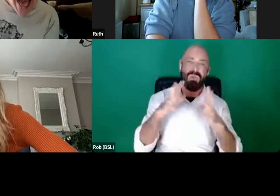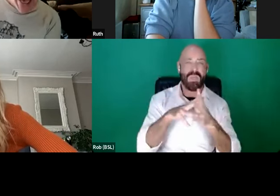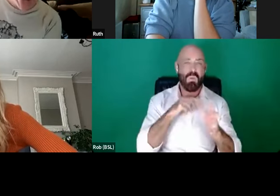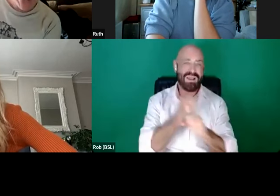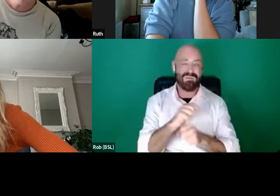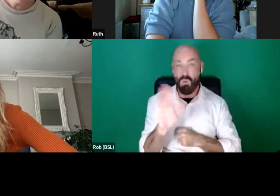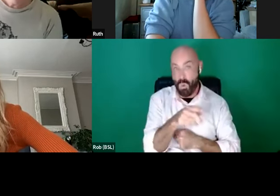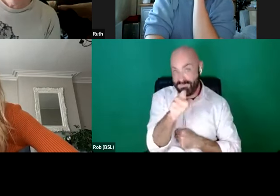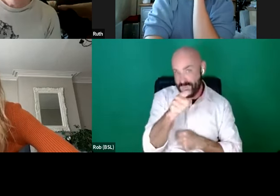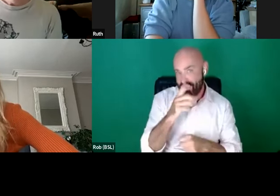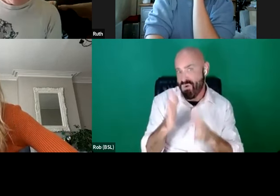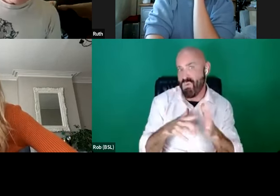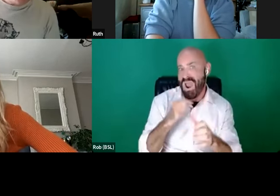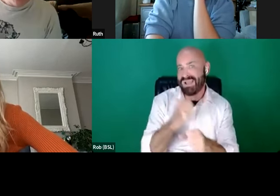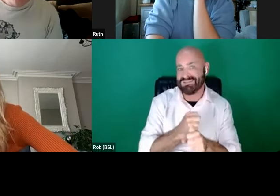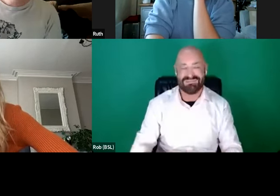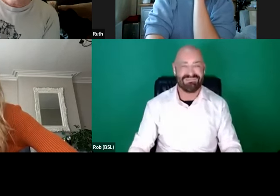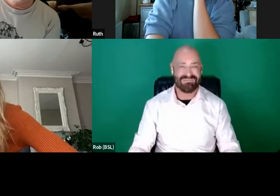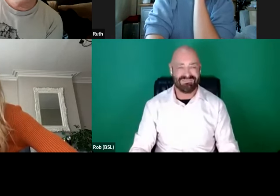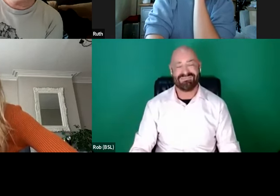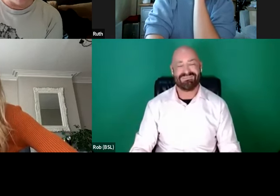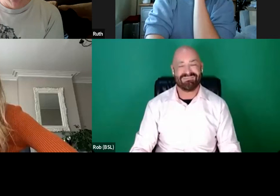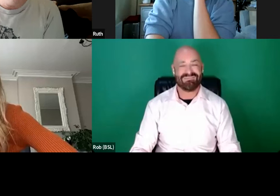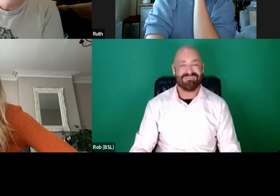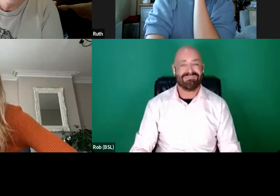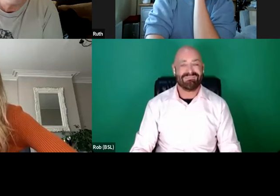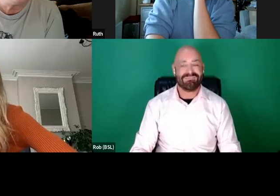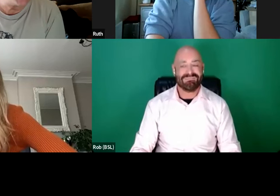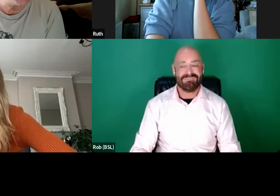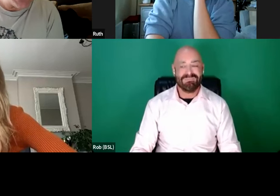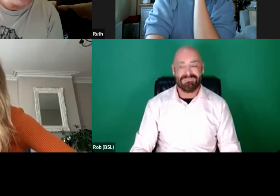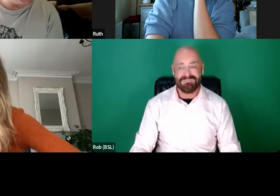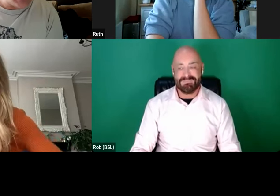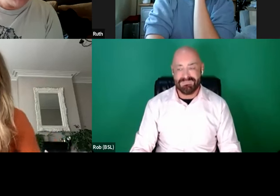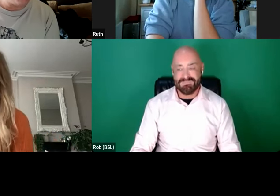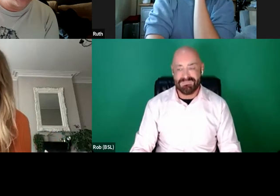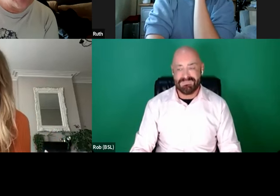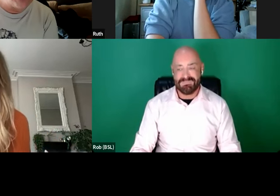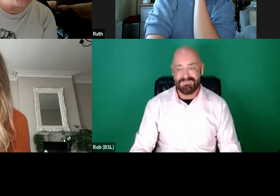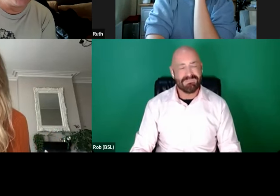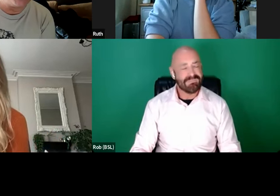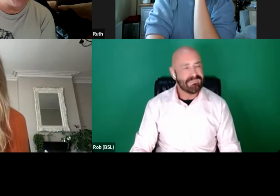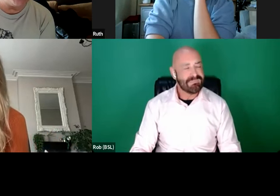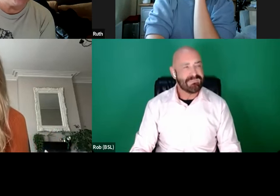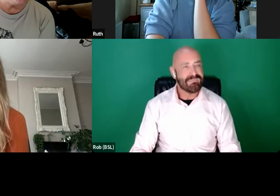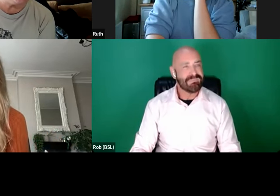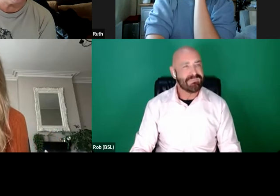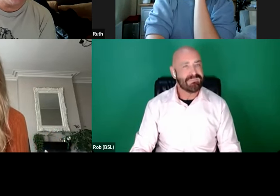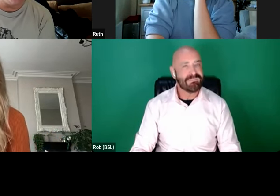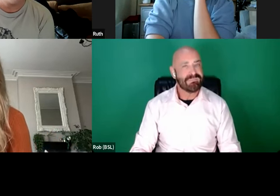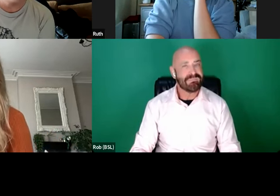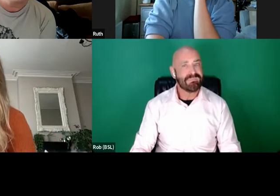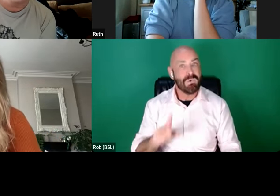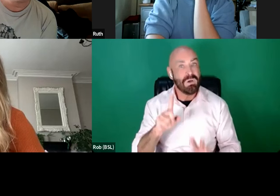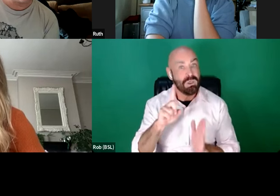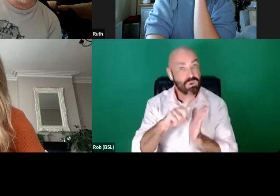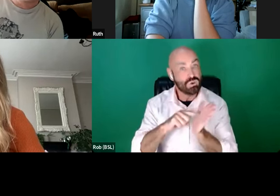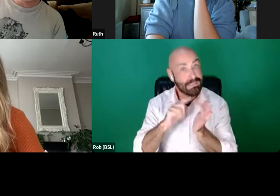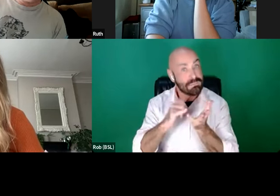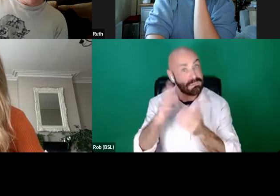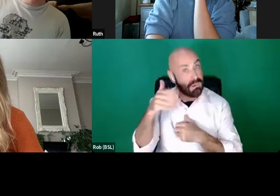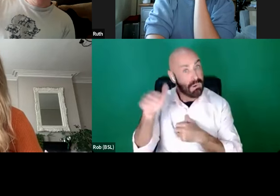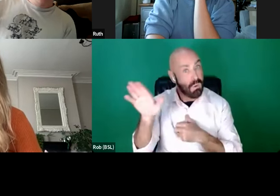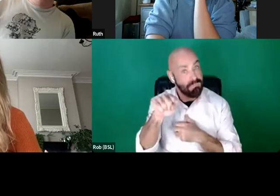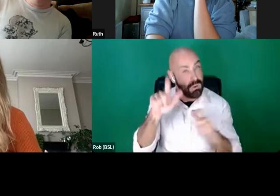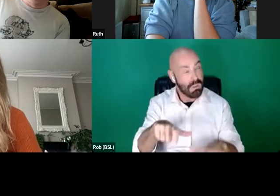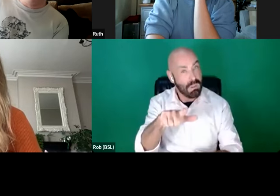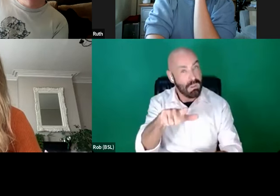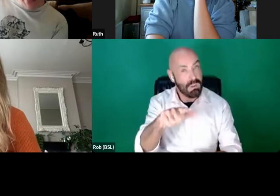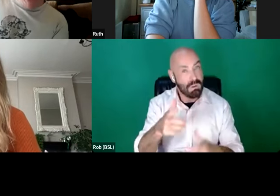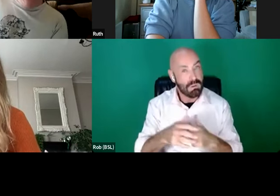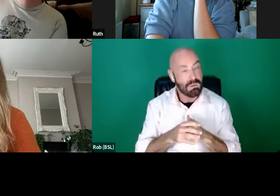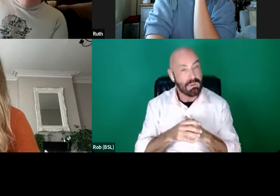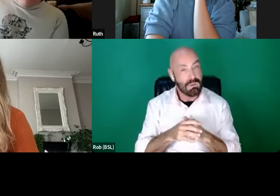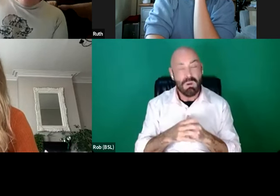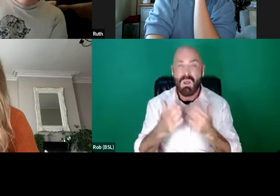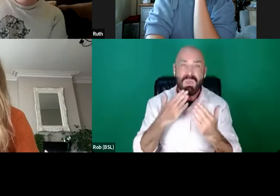You'll always be WAGs to us as well. Are we going to lose you now, Jess? OK, bye thank you.